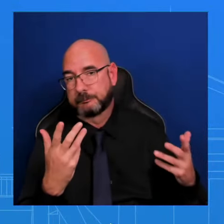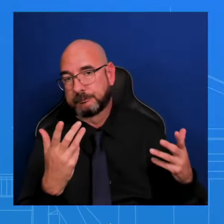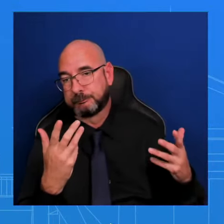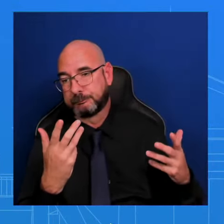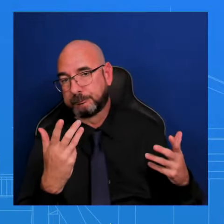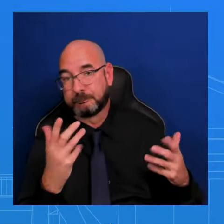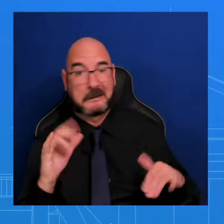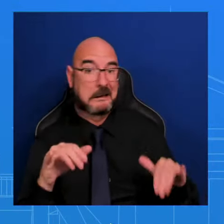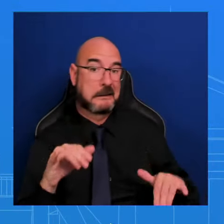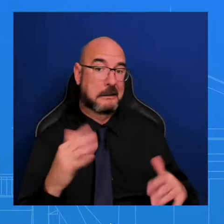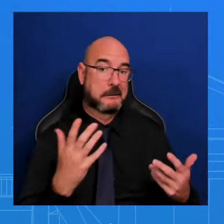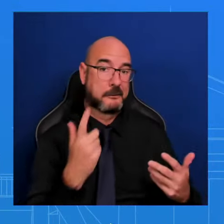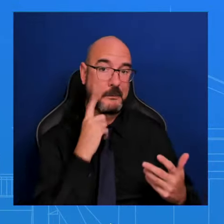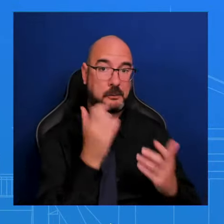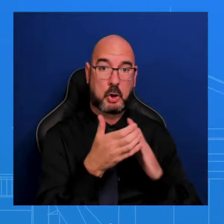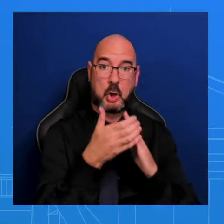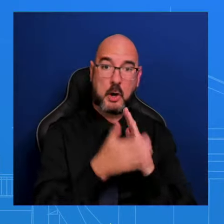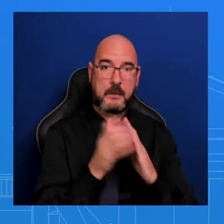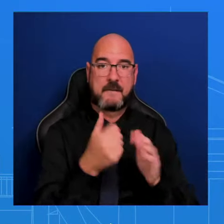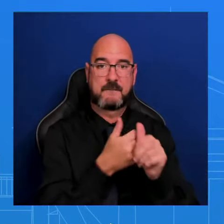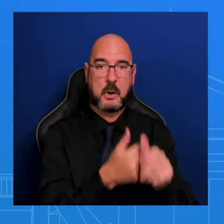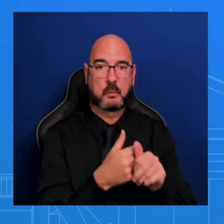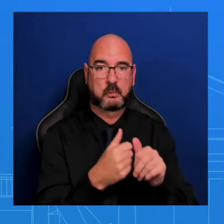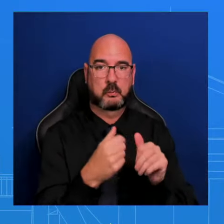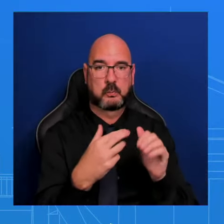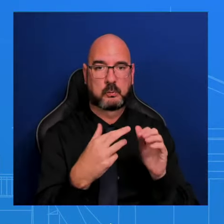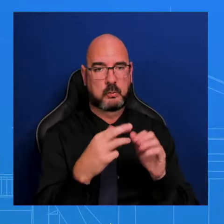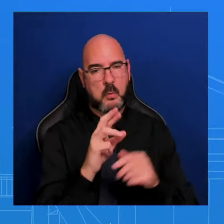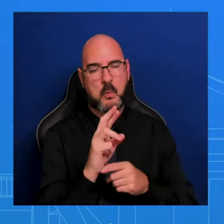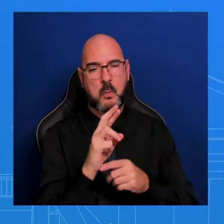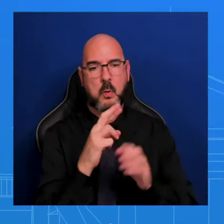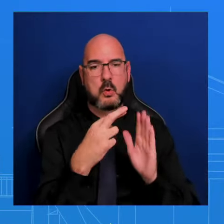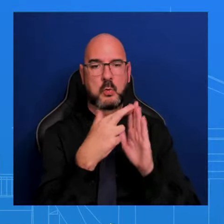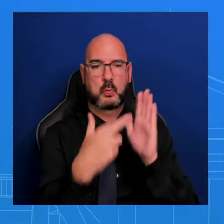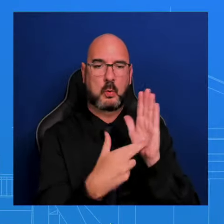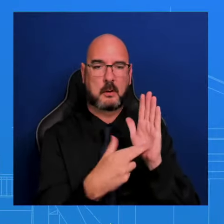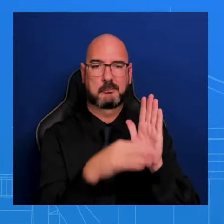We were joking around with Kayla -- oh, I think it was Kayla; I can't remember -- on this.